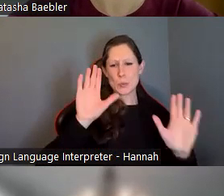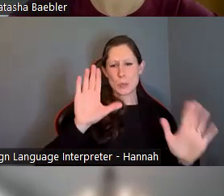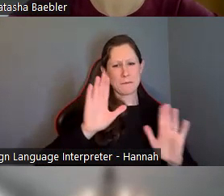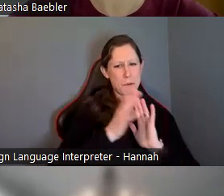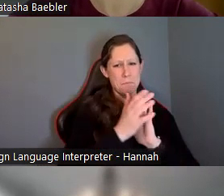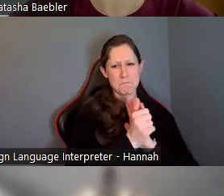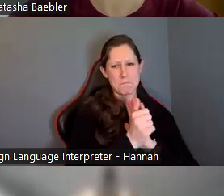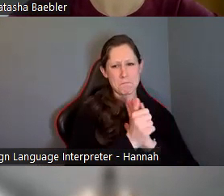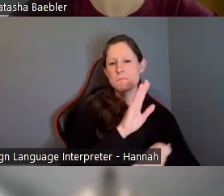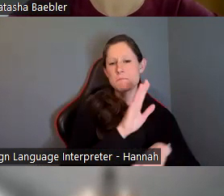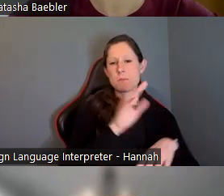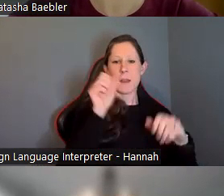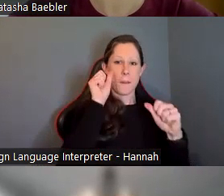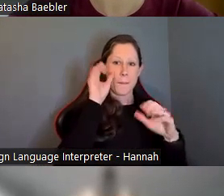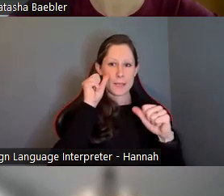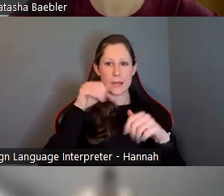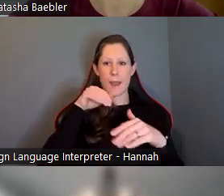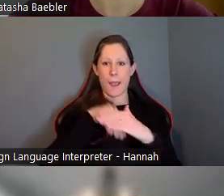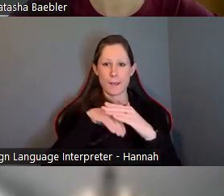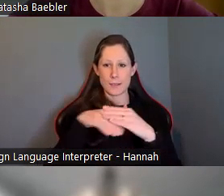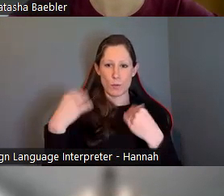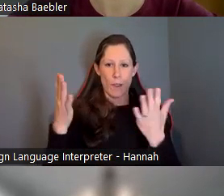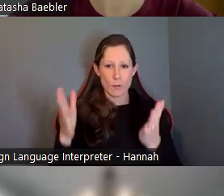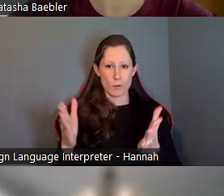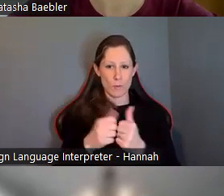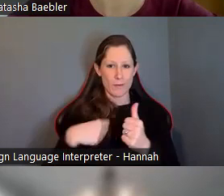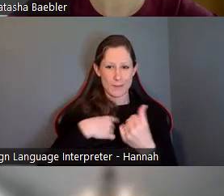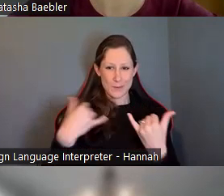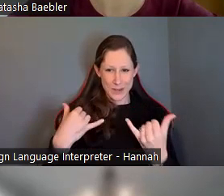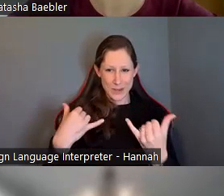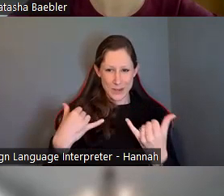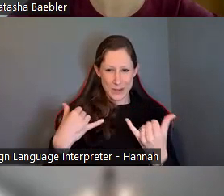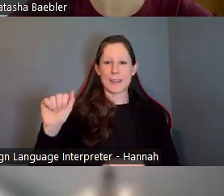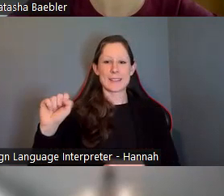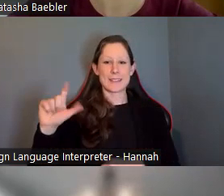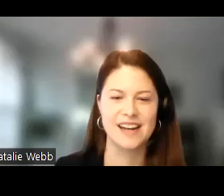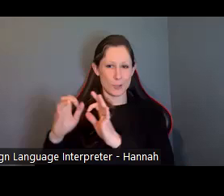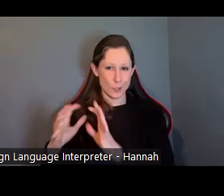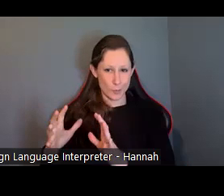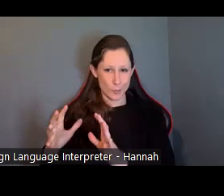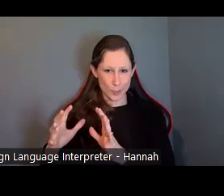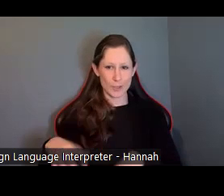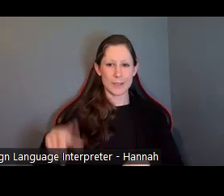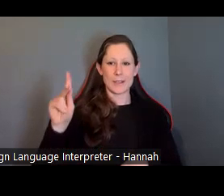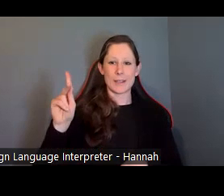providers we have with us today, ASL interpreters from deaf Inc.